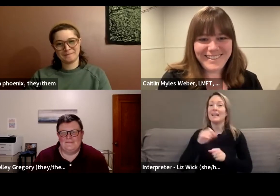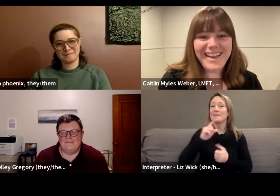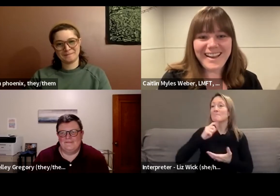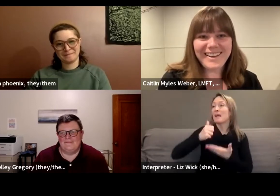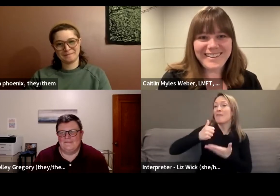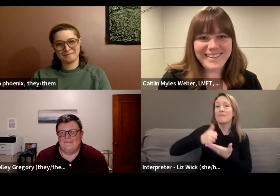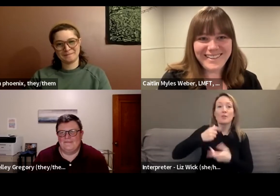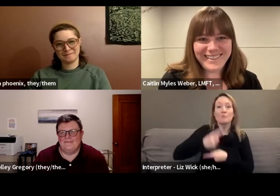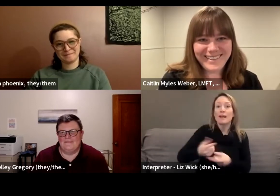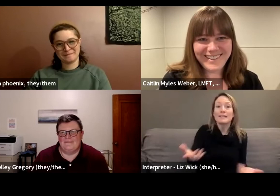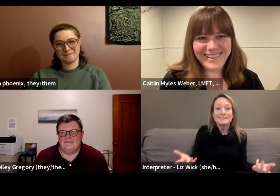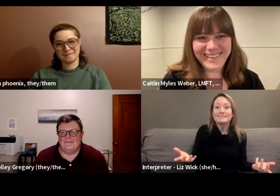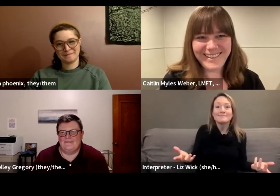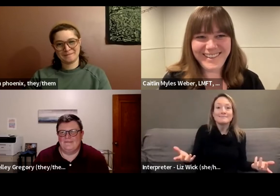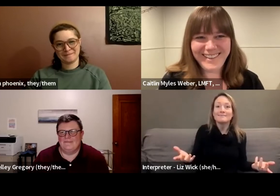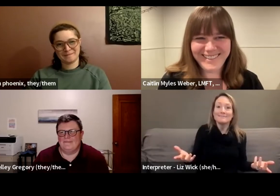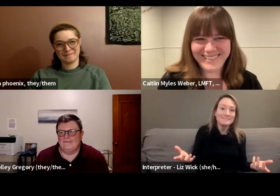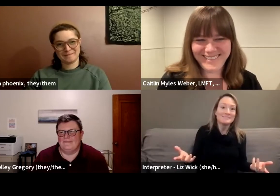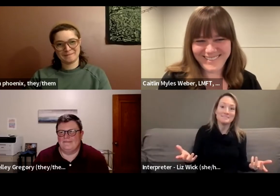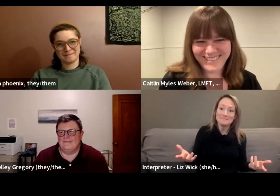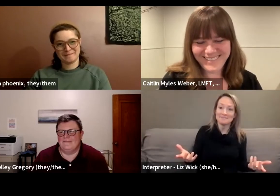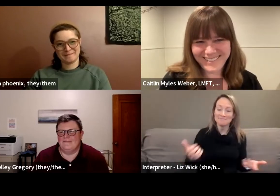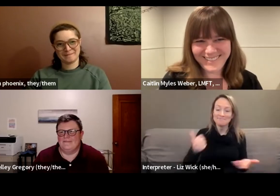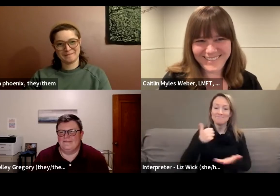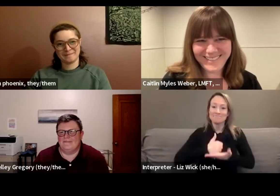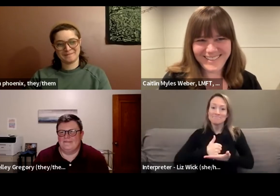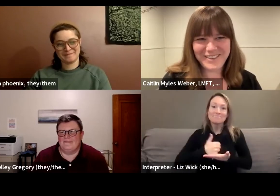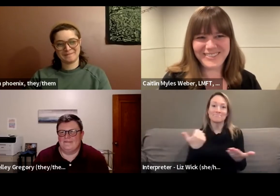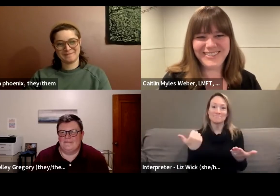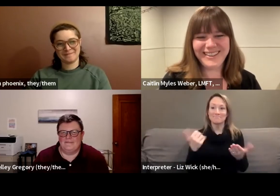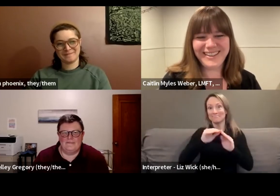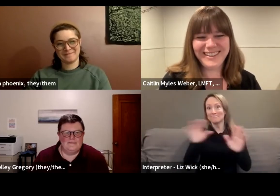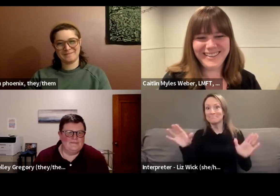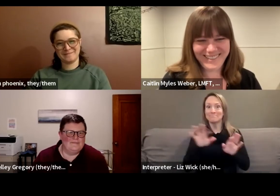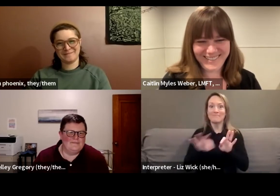(speakers speaking over each other) Absolutely.